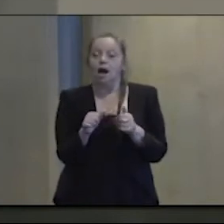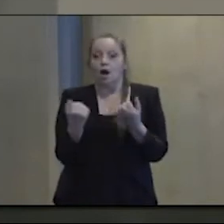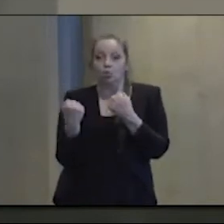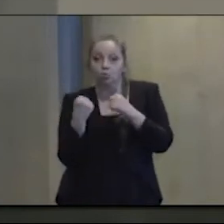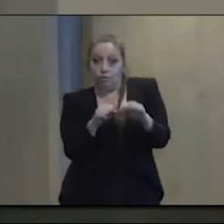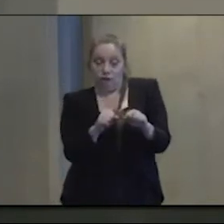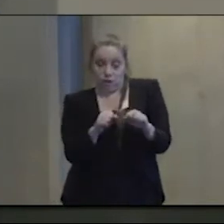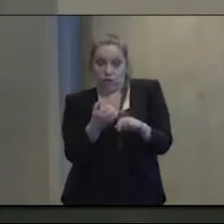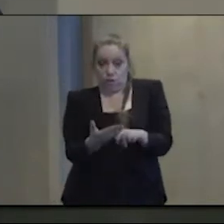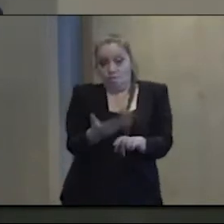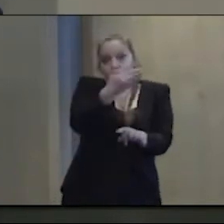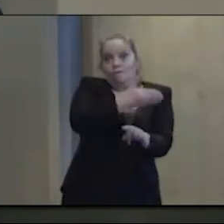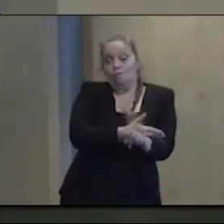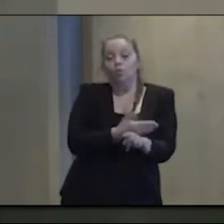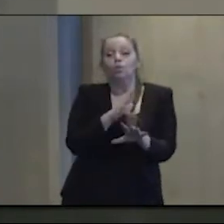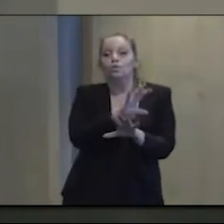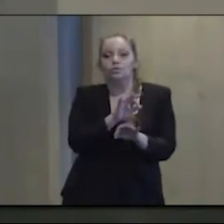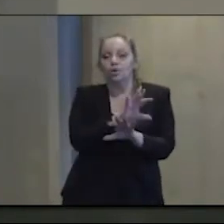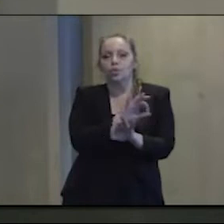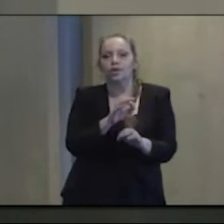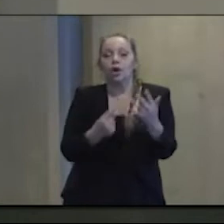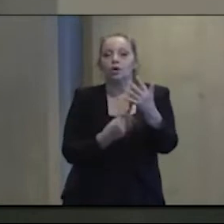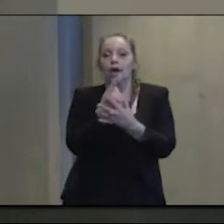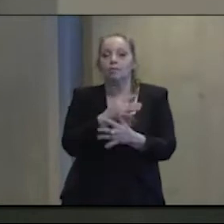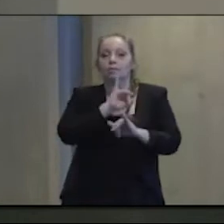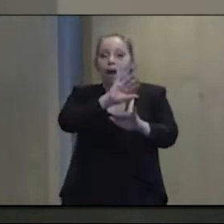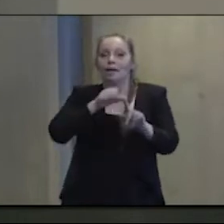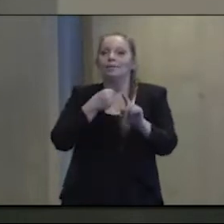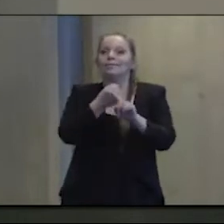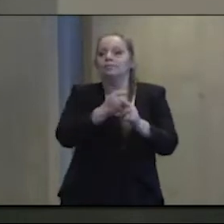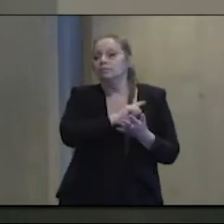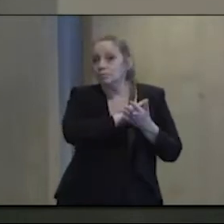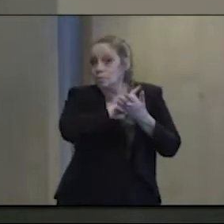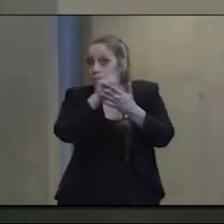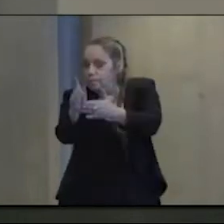front so that we don't suffer the consequences of environmental impacts. So we need to absolutely